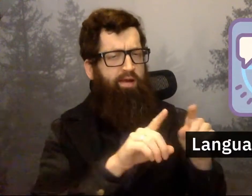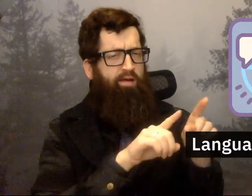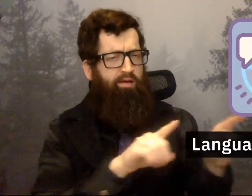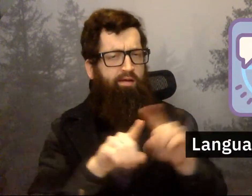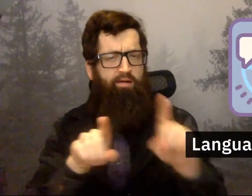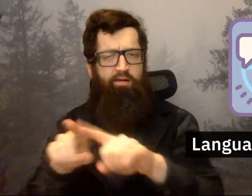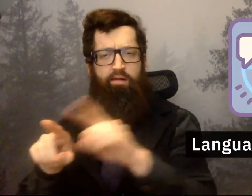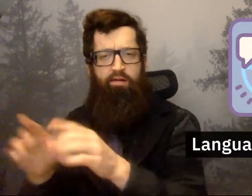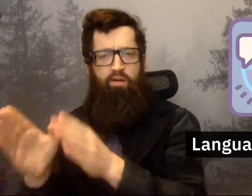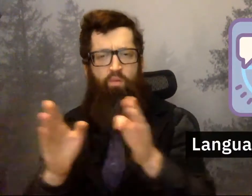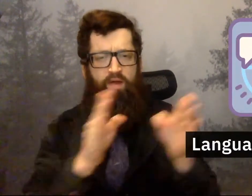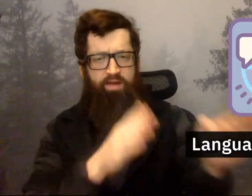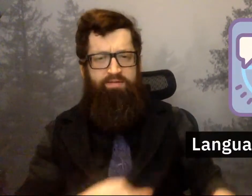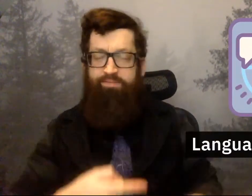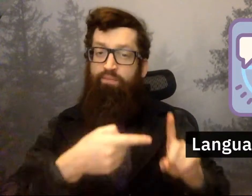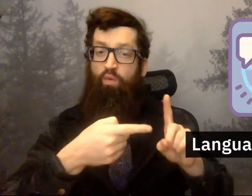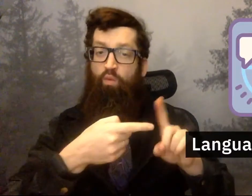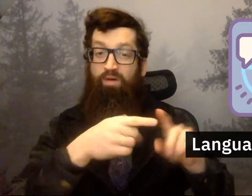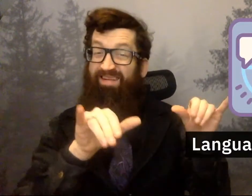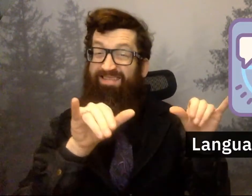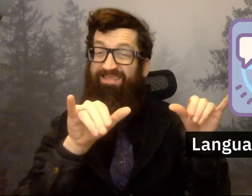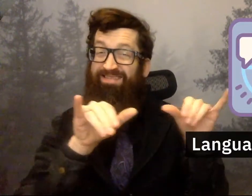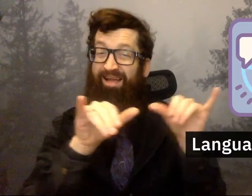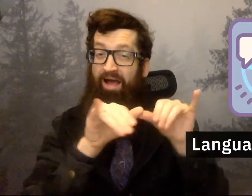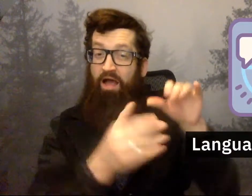There are several aspects of equity to consider.